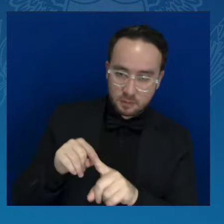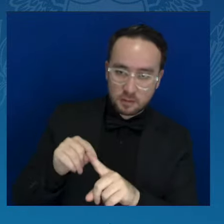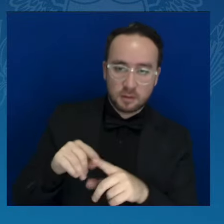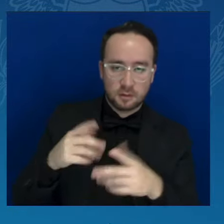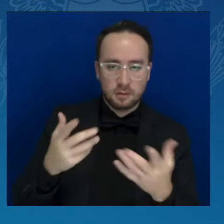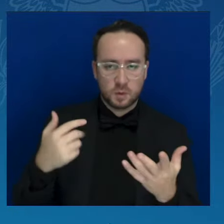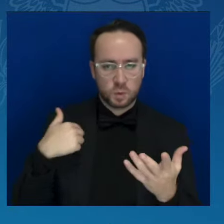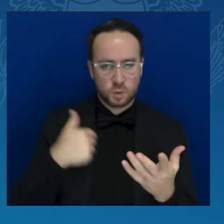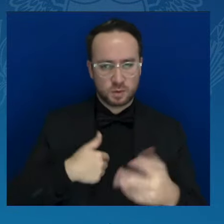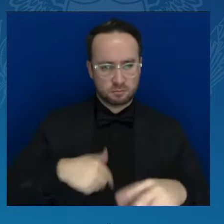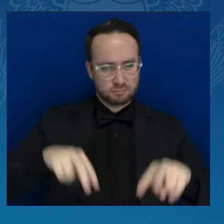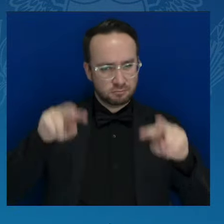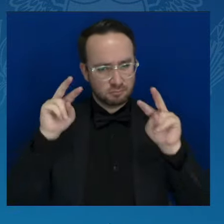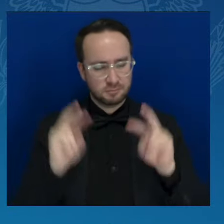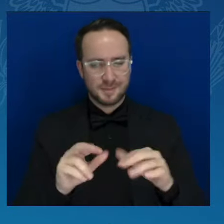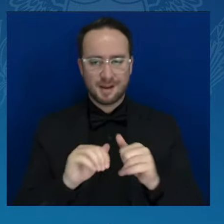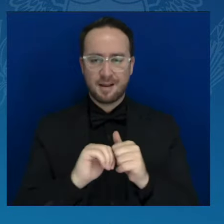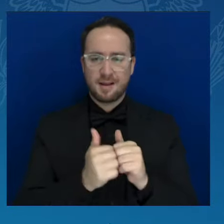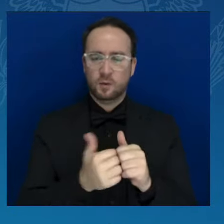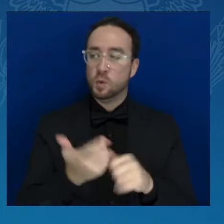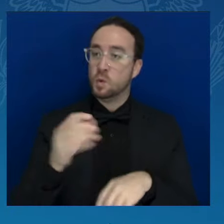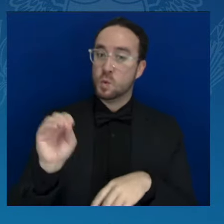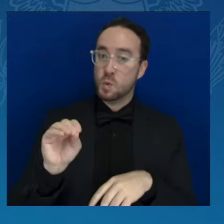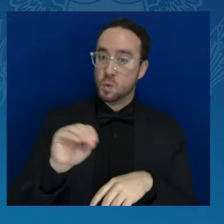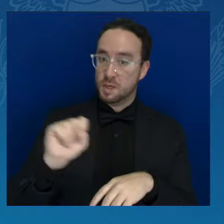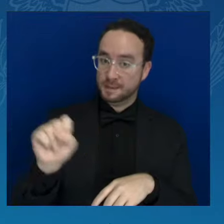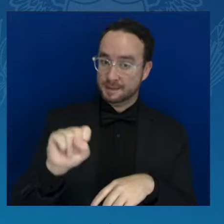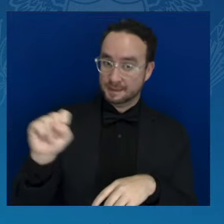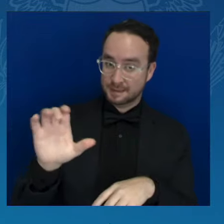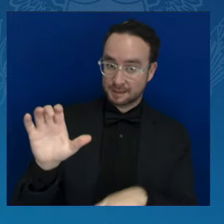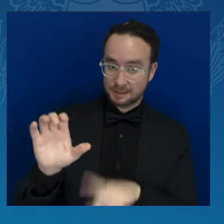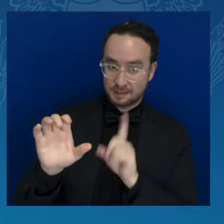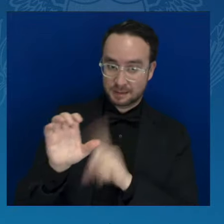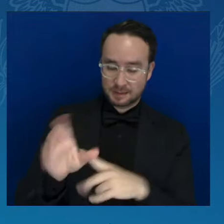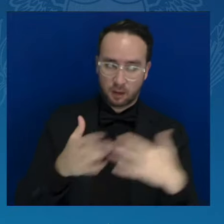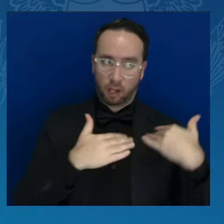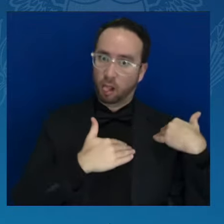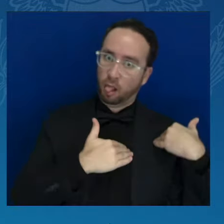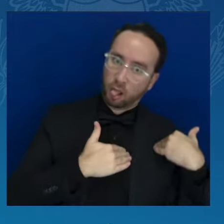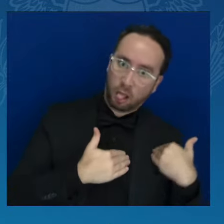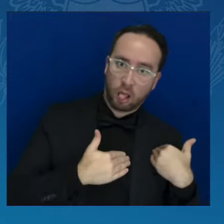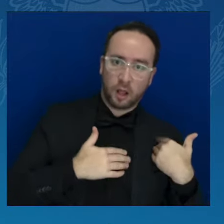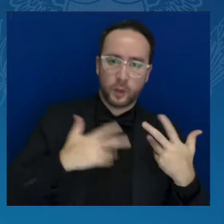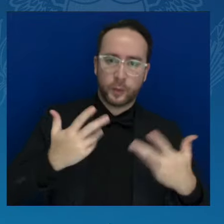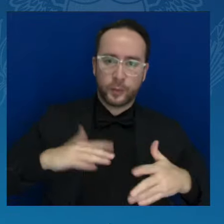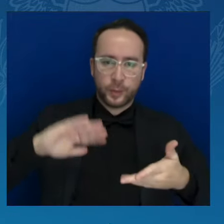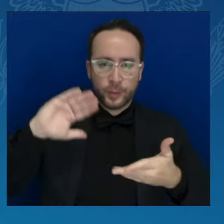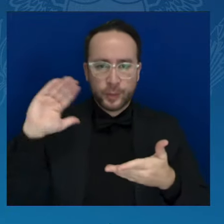for example, to 14 days, down from 48 days in 2020.